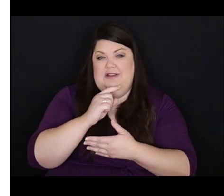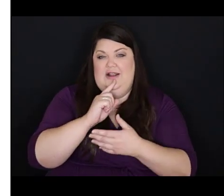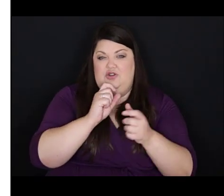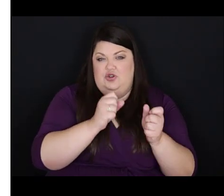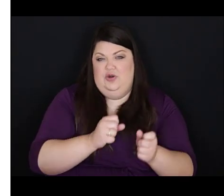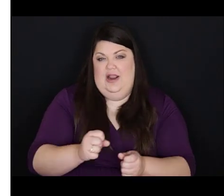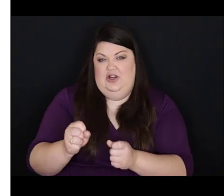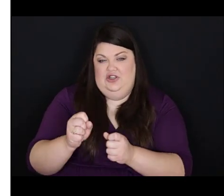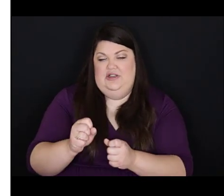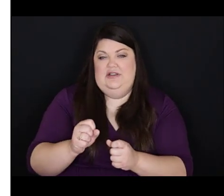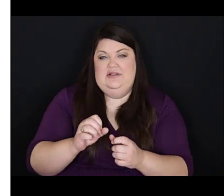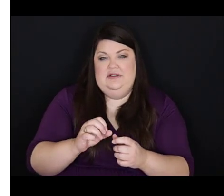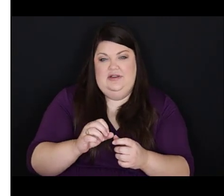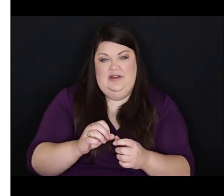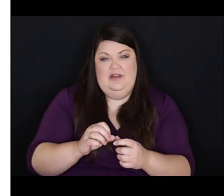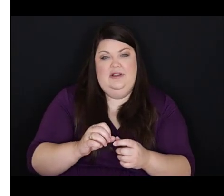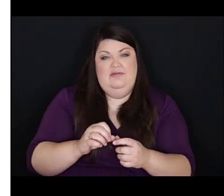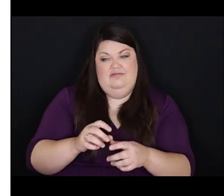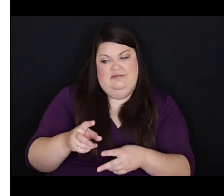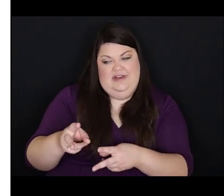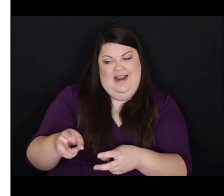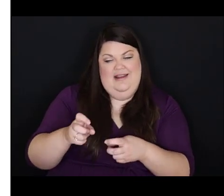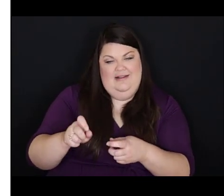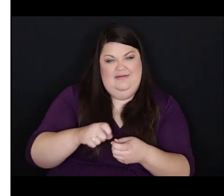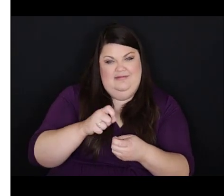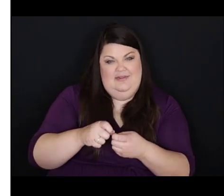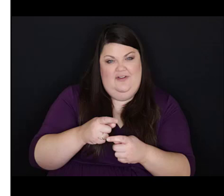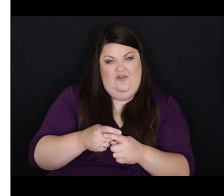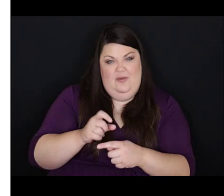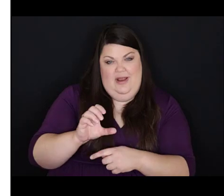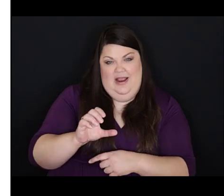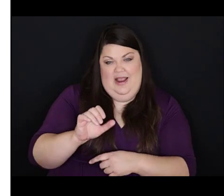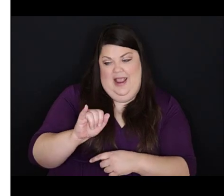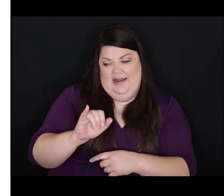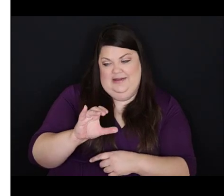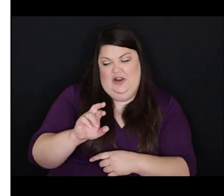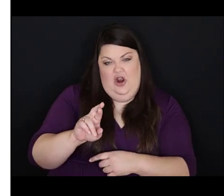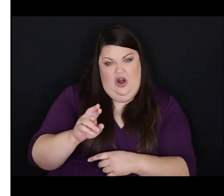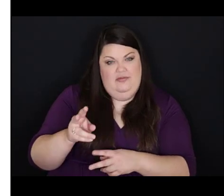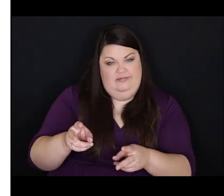taken directly from the ICR. When developing the narrative